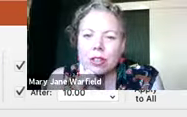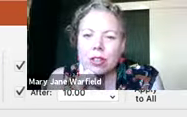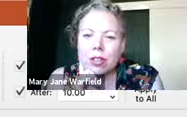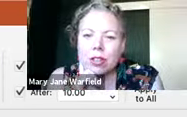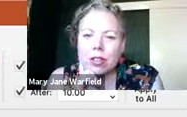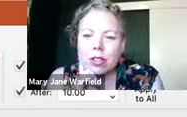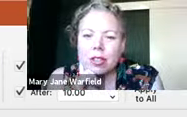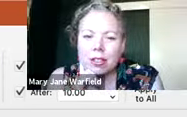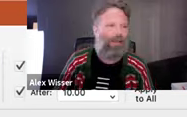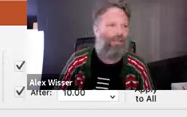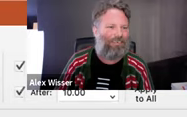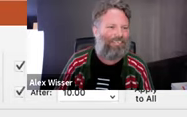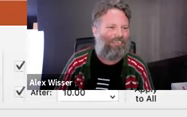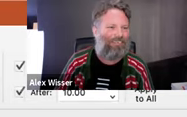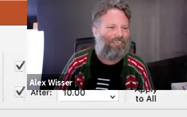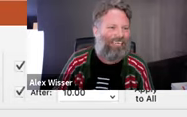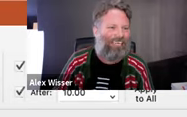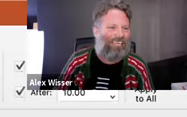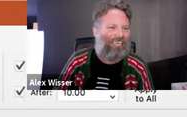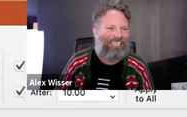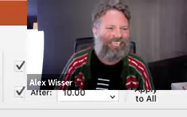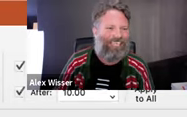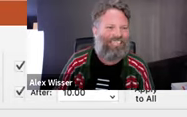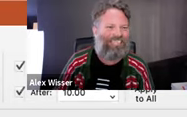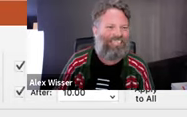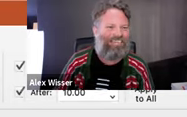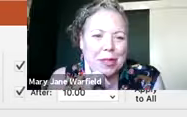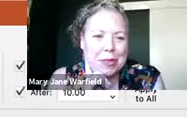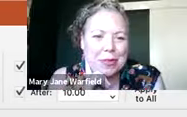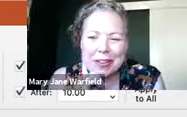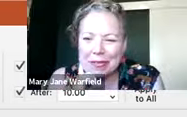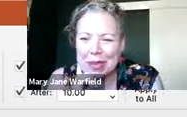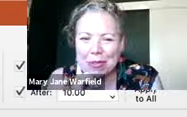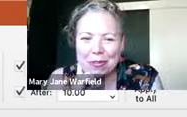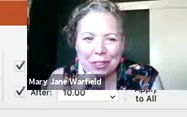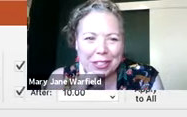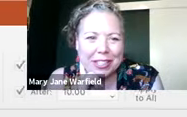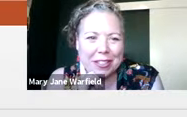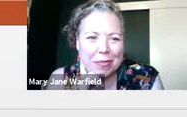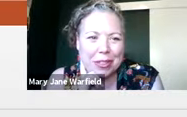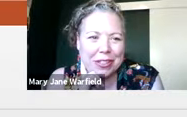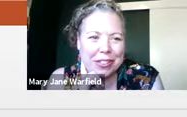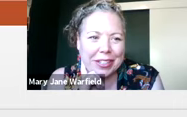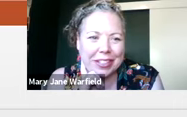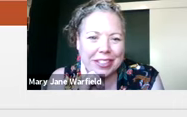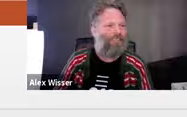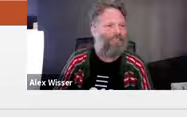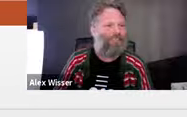two-second transition. You wanted 10. Hopefully that'll be more comfortable and people can see the image. >> ALEX WISSE: It is going to